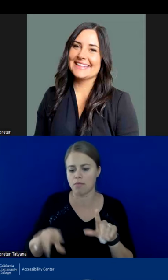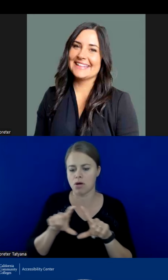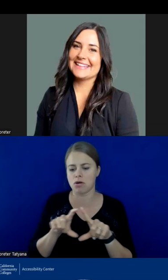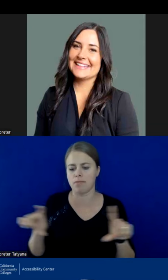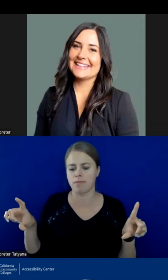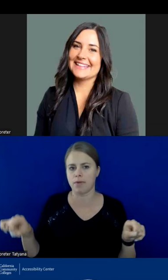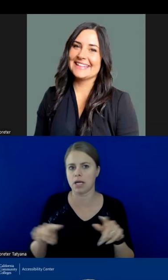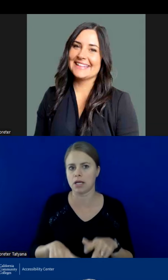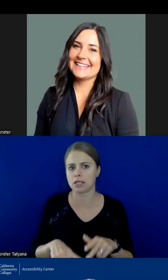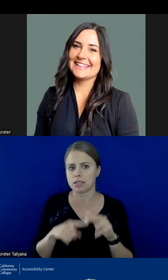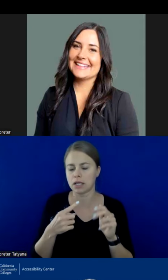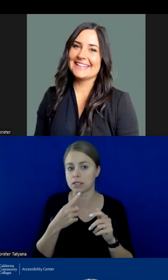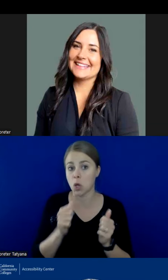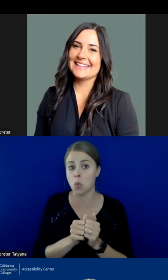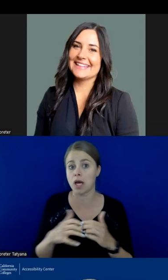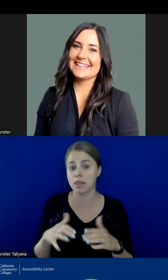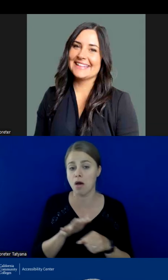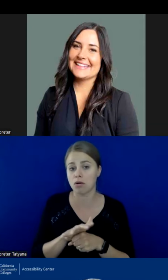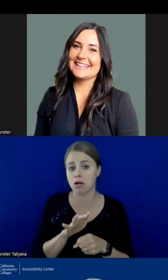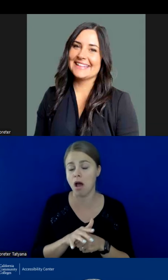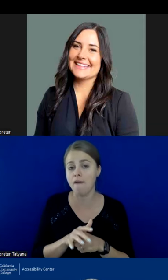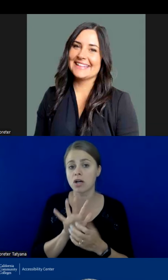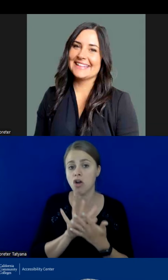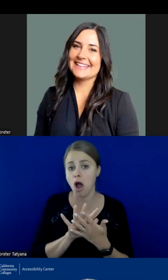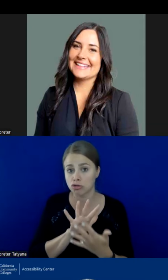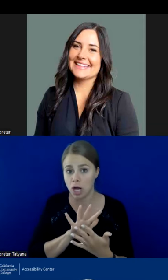with saying, without enough contrast between text